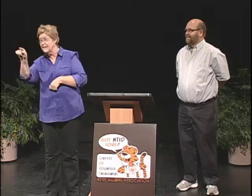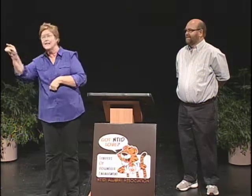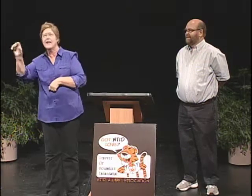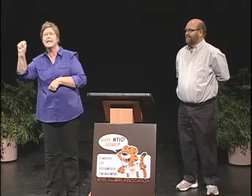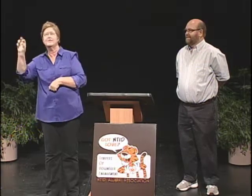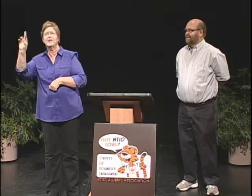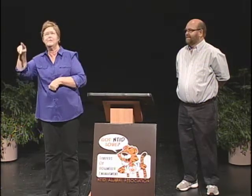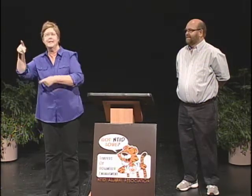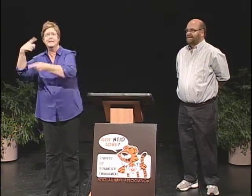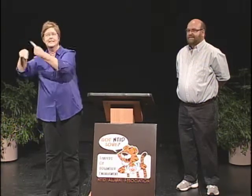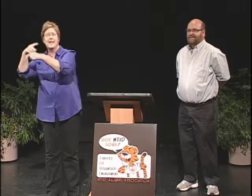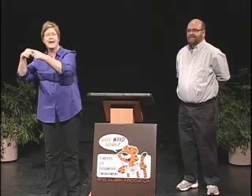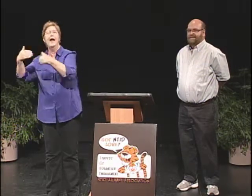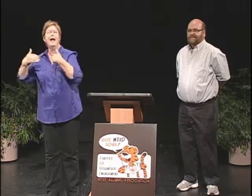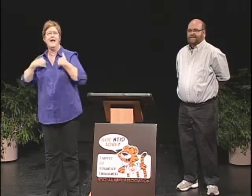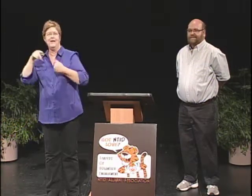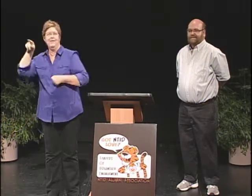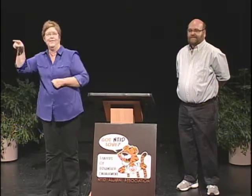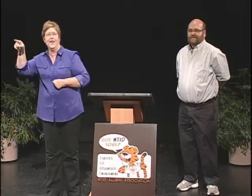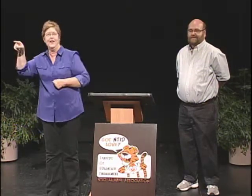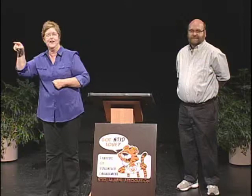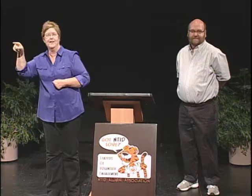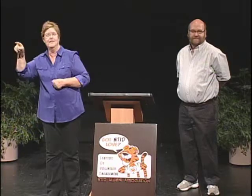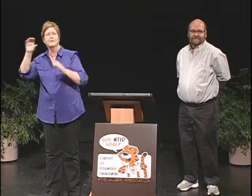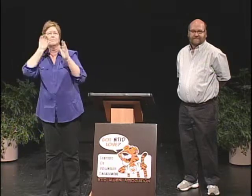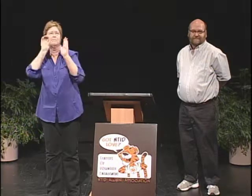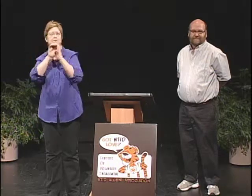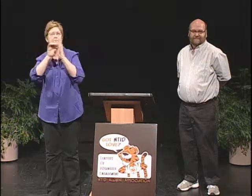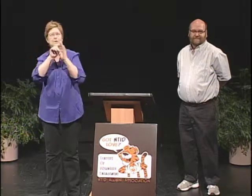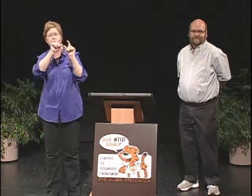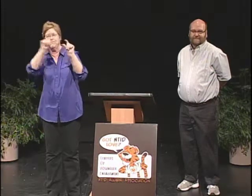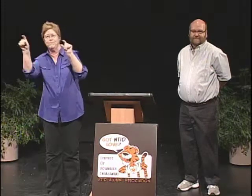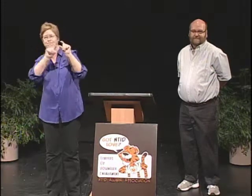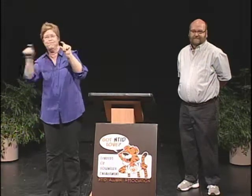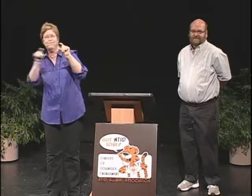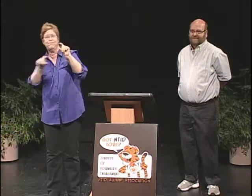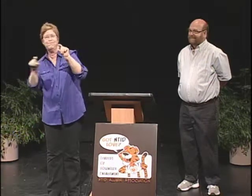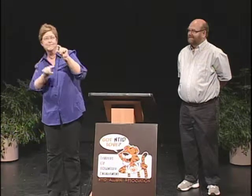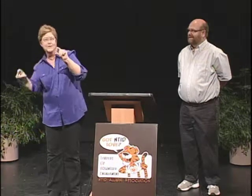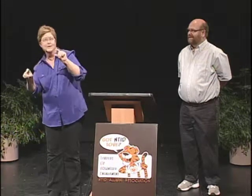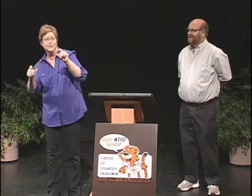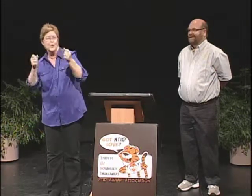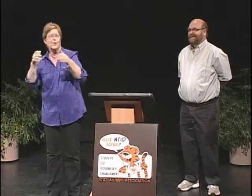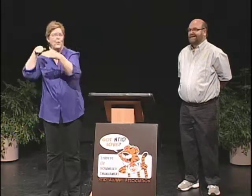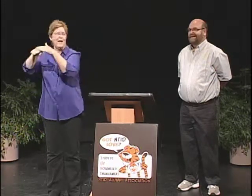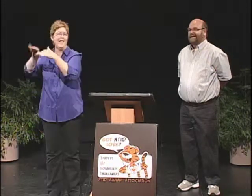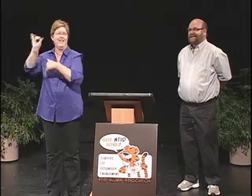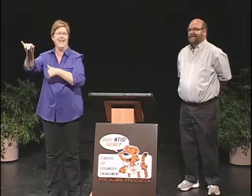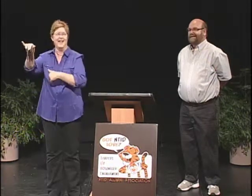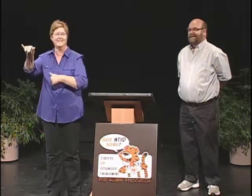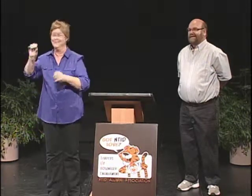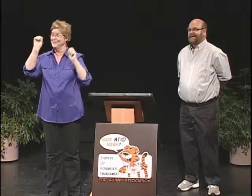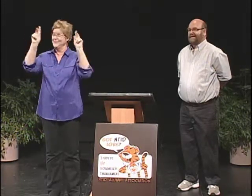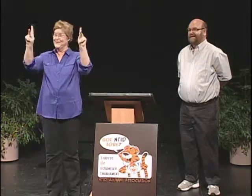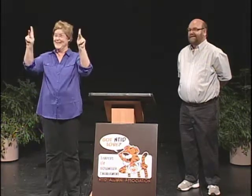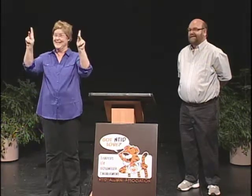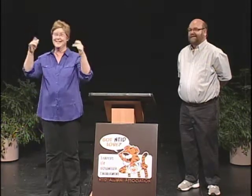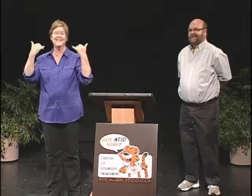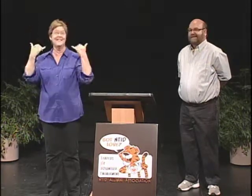And there you'll also find some SVP signs. And you'll be able to peruse the different signs there. So please feel free to do that.